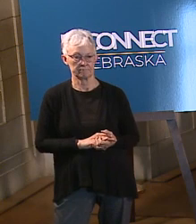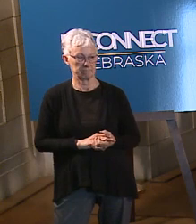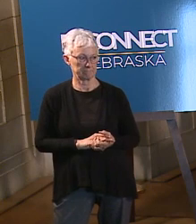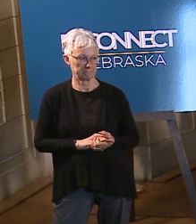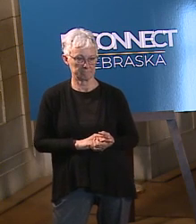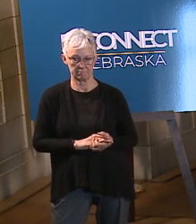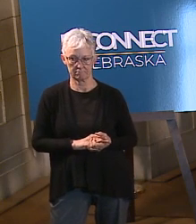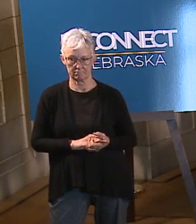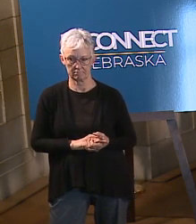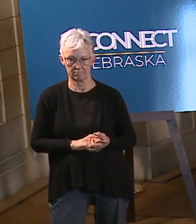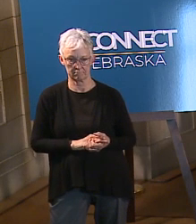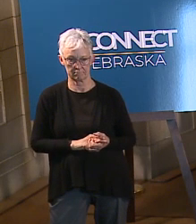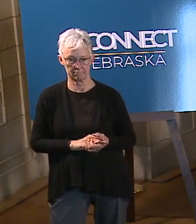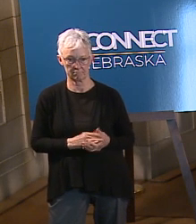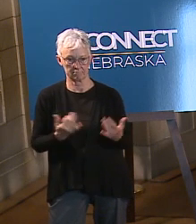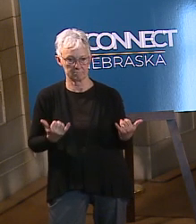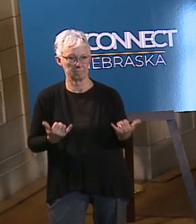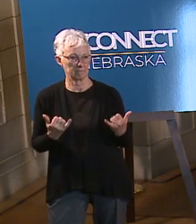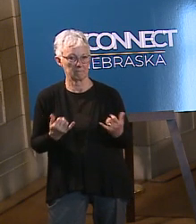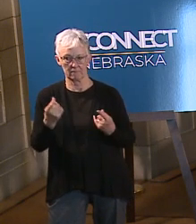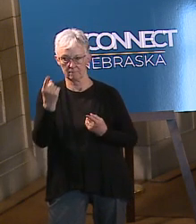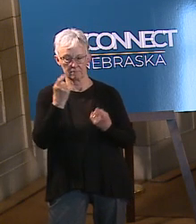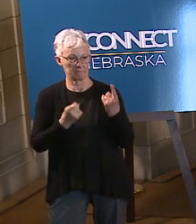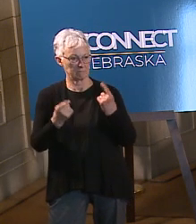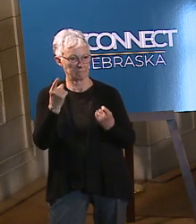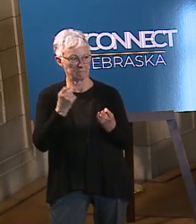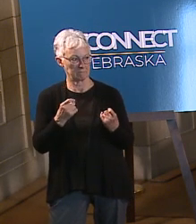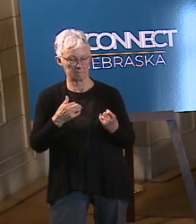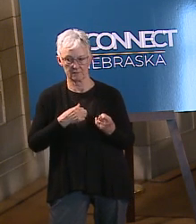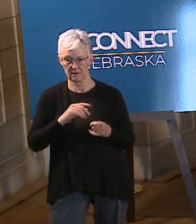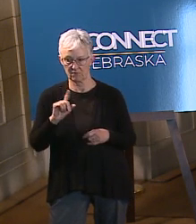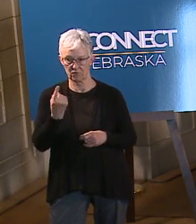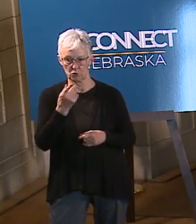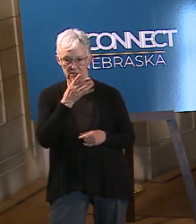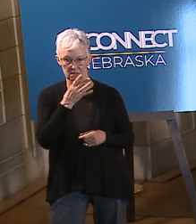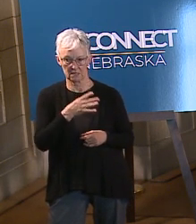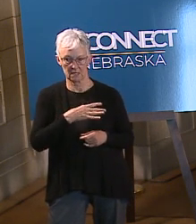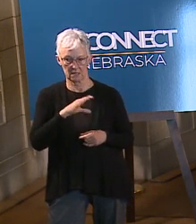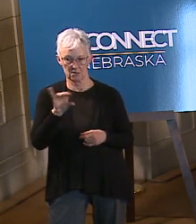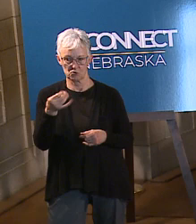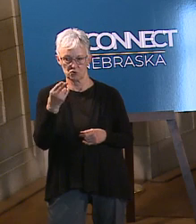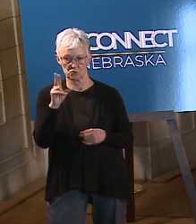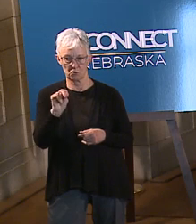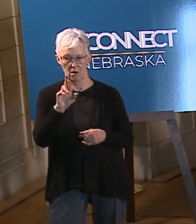COMPLIANCE WITH THE FEDERAL